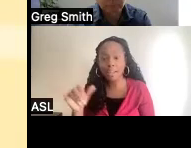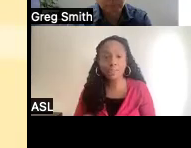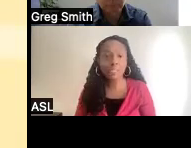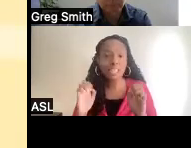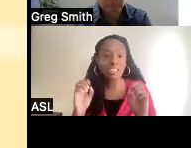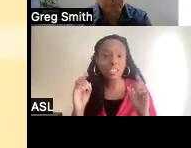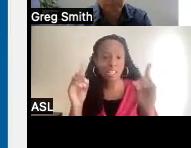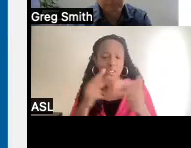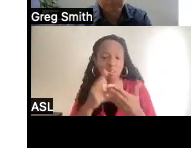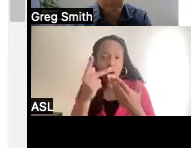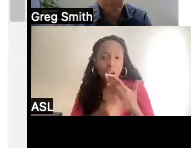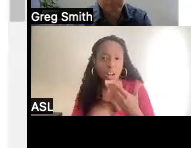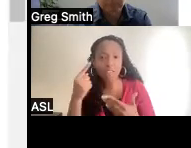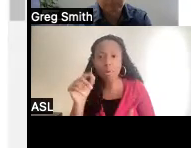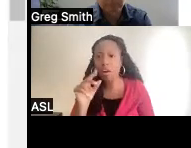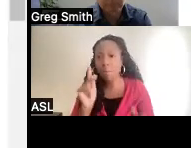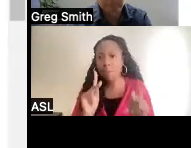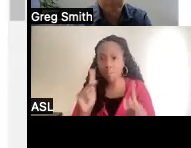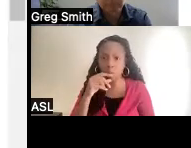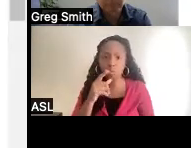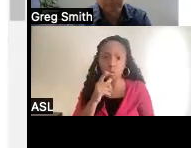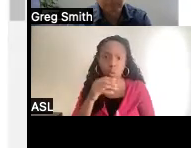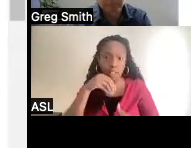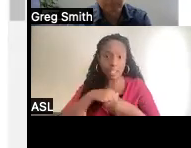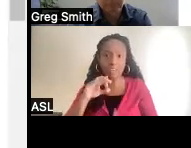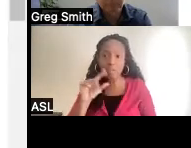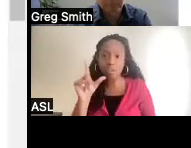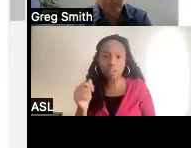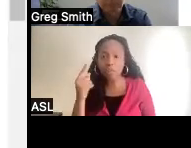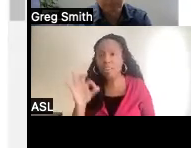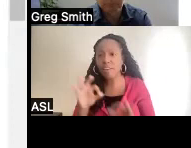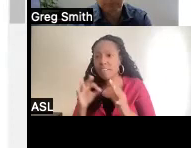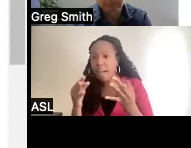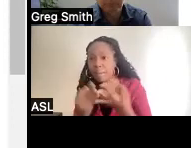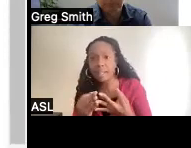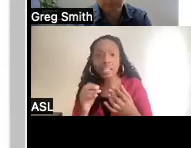created for Floridians with disabilities their families and their caregivers it was developed by